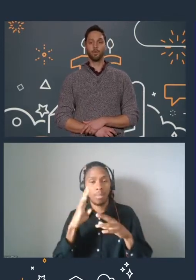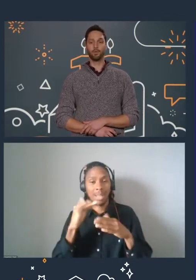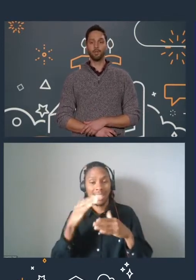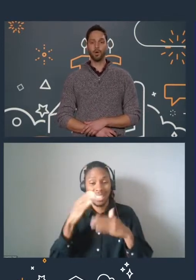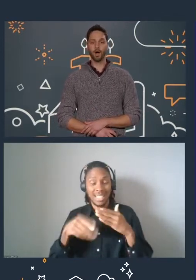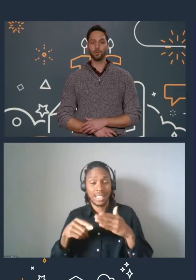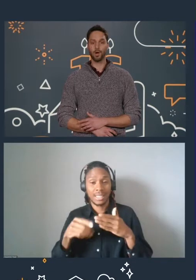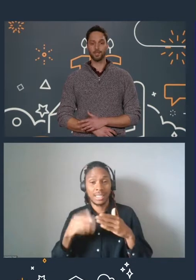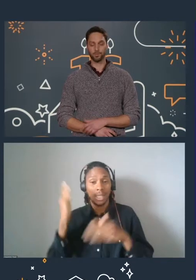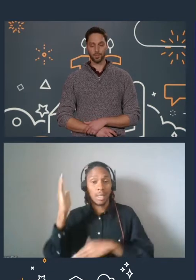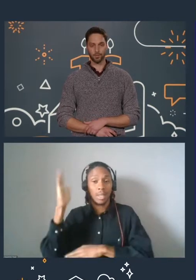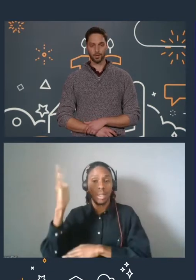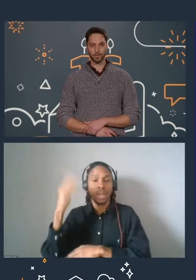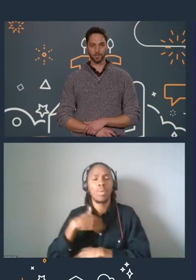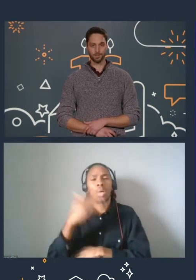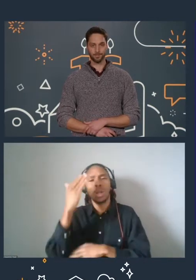we will know how to answer these questions.